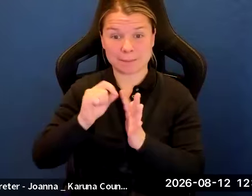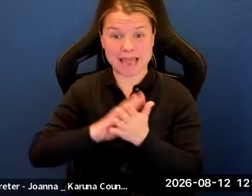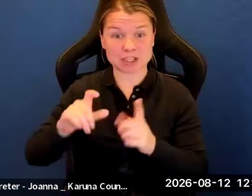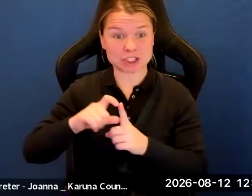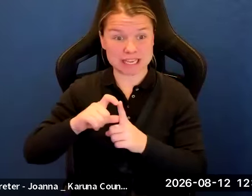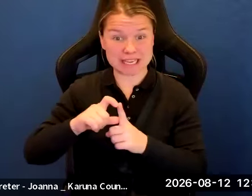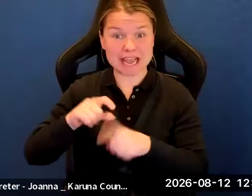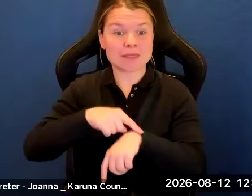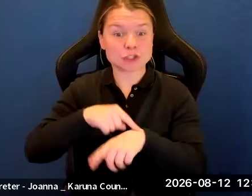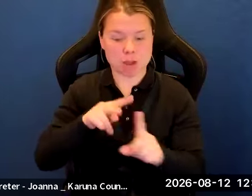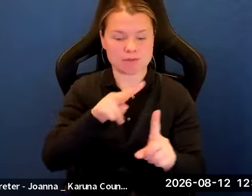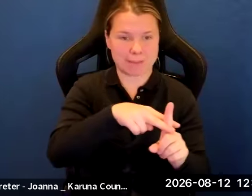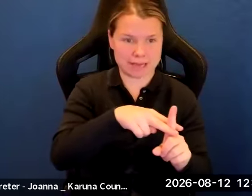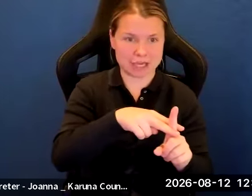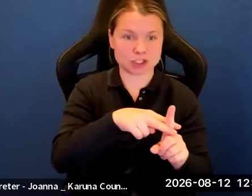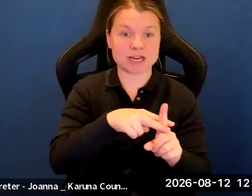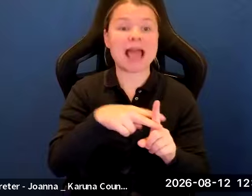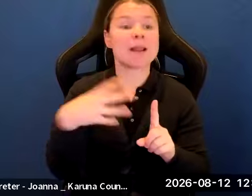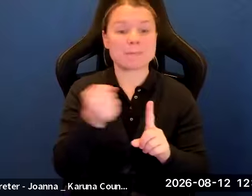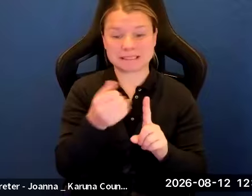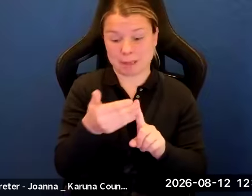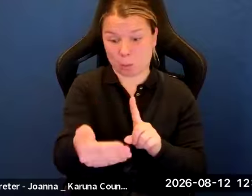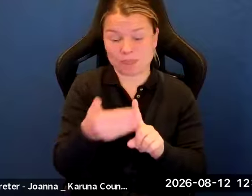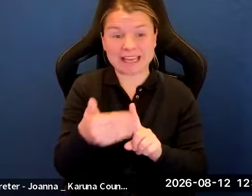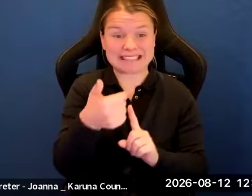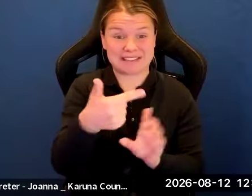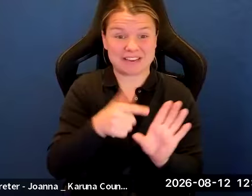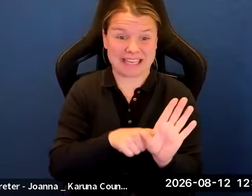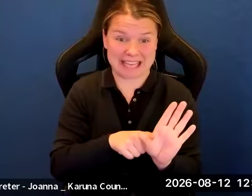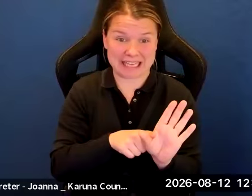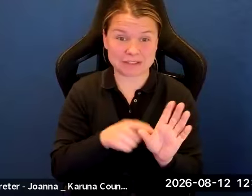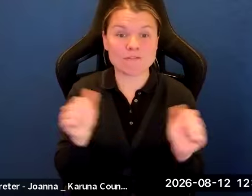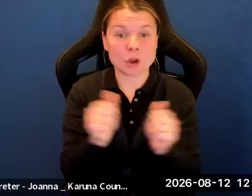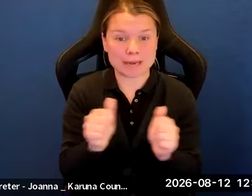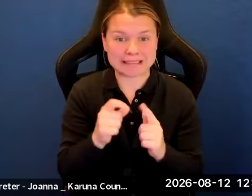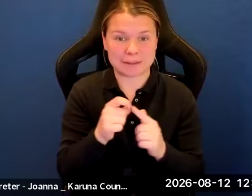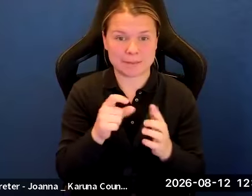They also need to meet all requirements of the award of the PhD by the time of application and be within